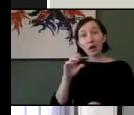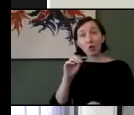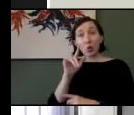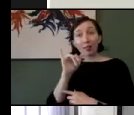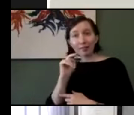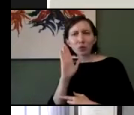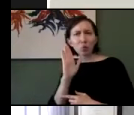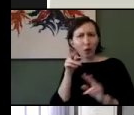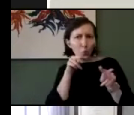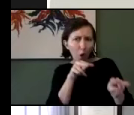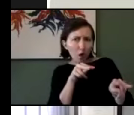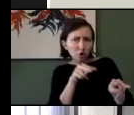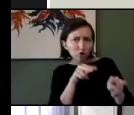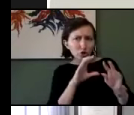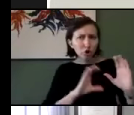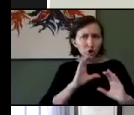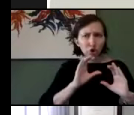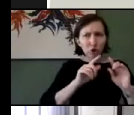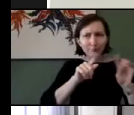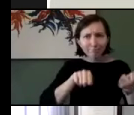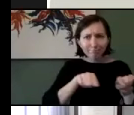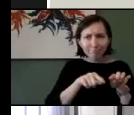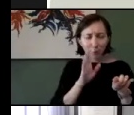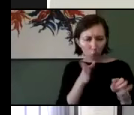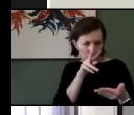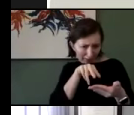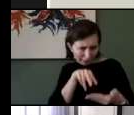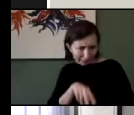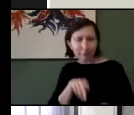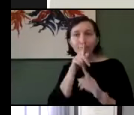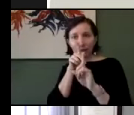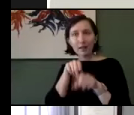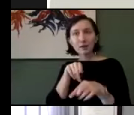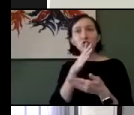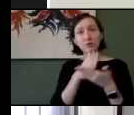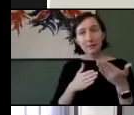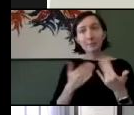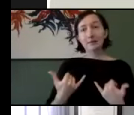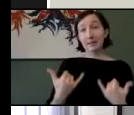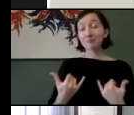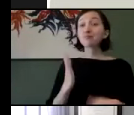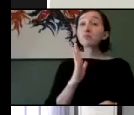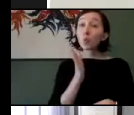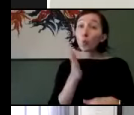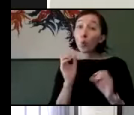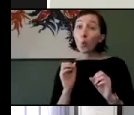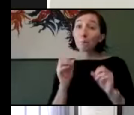and will be reading some of those throughout today's time together. We'll have an opportunity at the end of the session